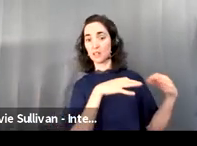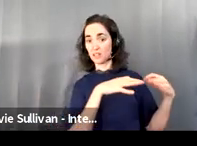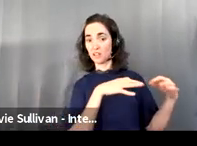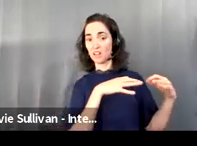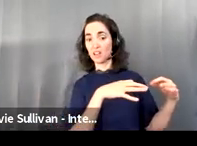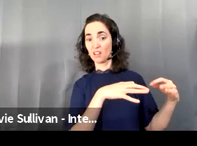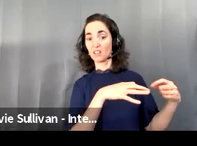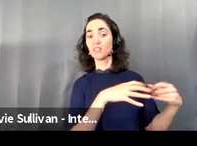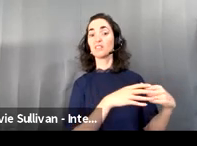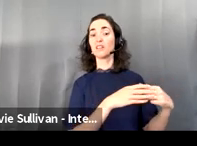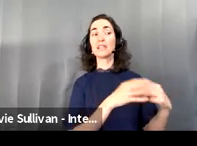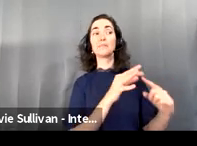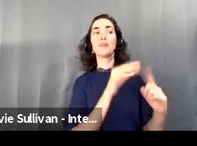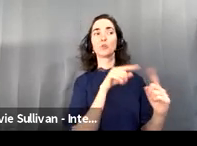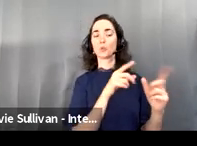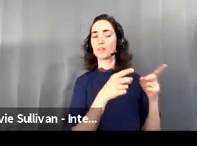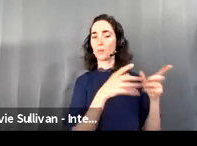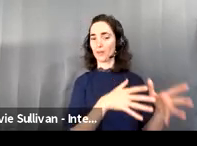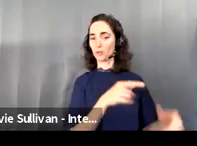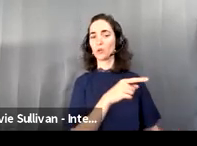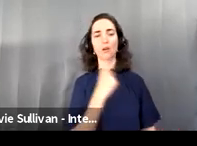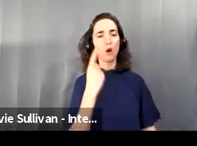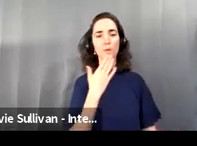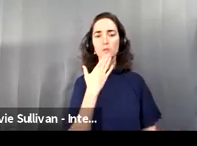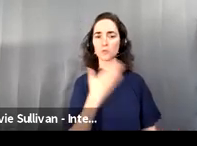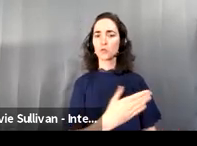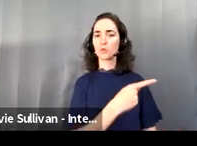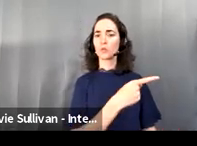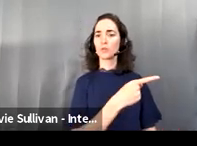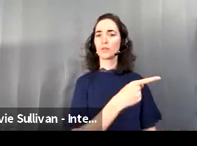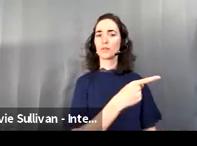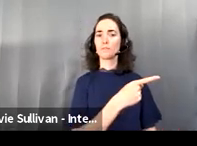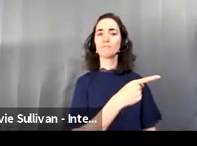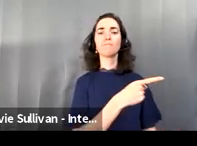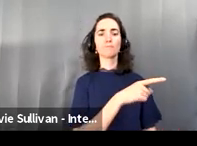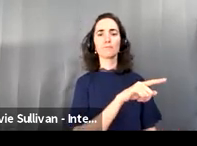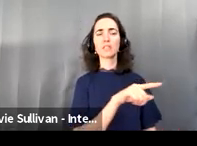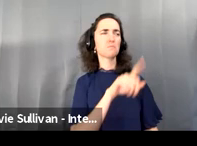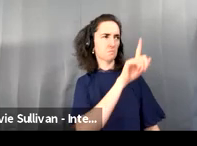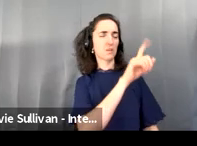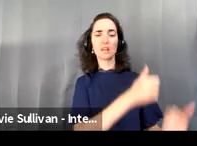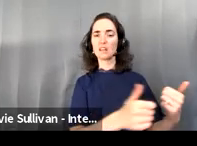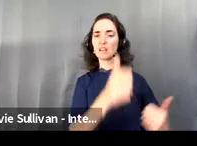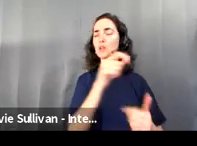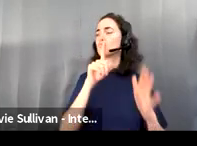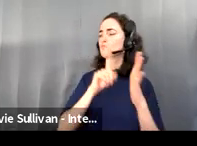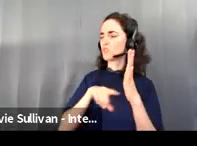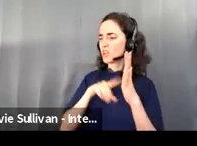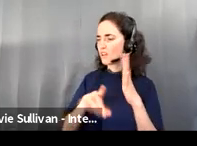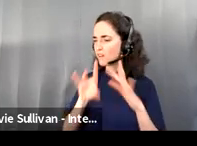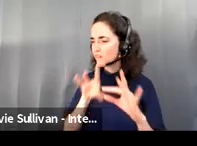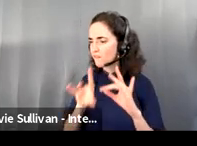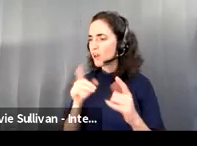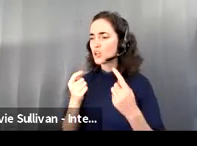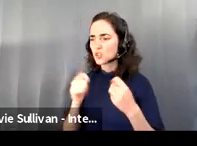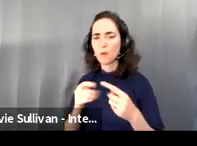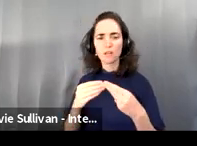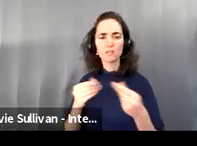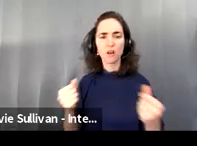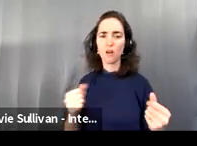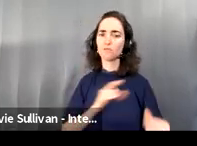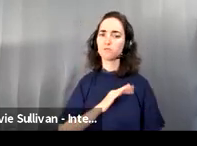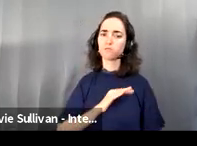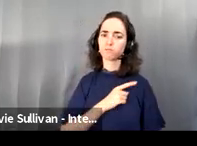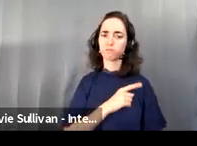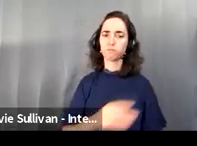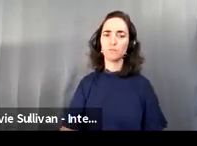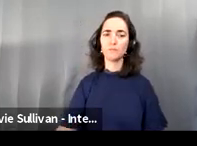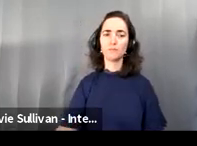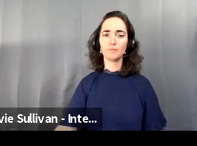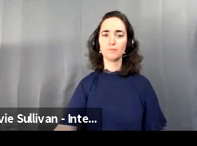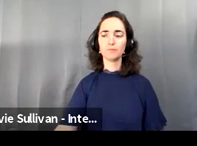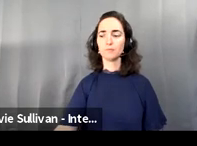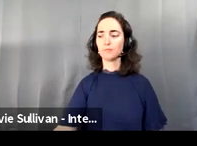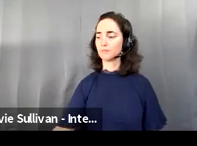specifically to the director you know she's always really good about checking into it and to it and and trying to correct whatever those issues would would be.